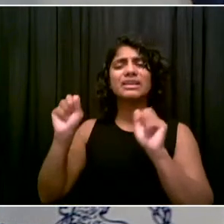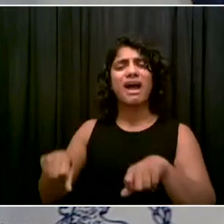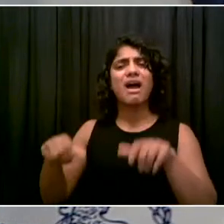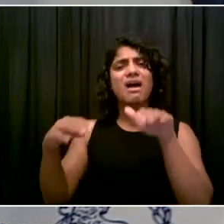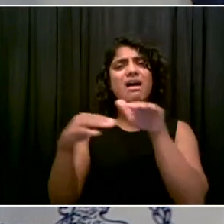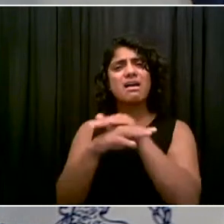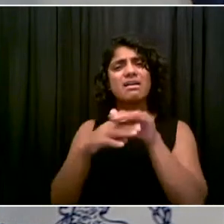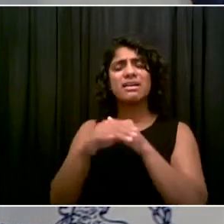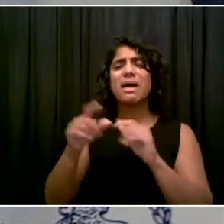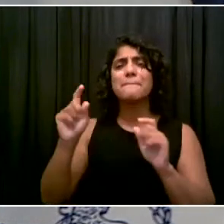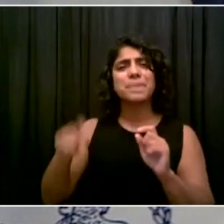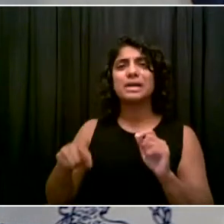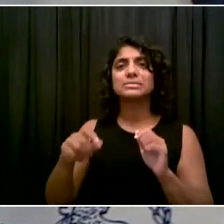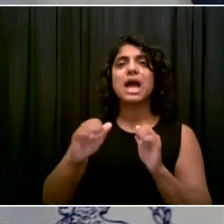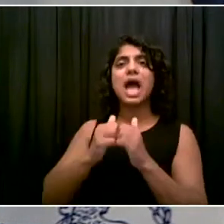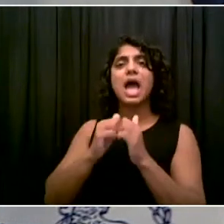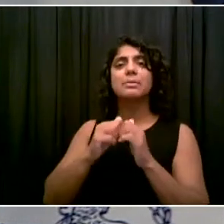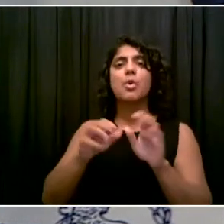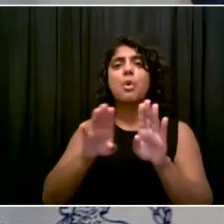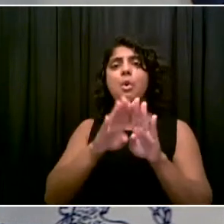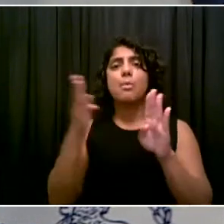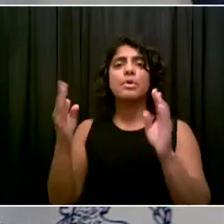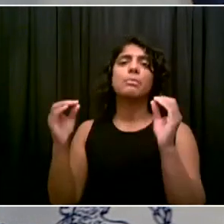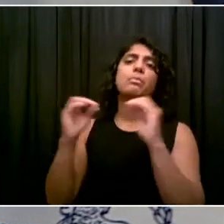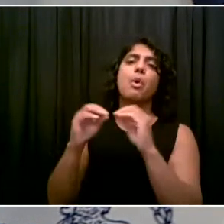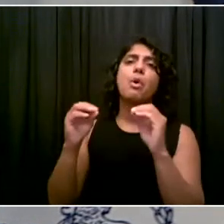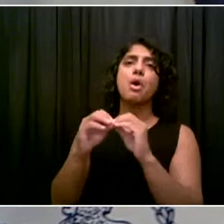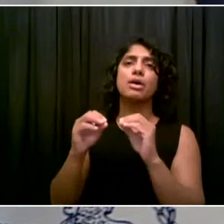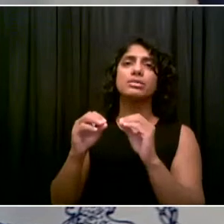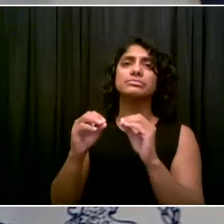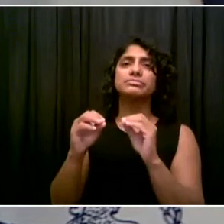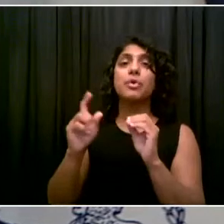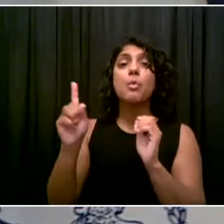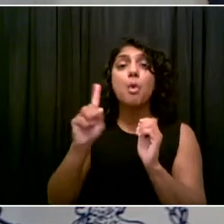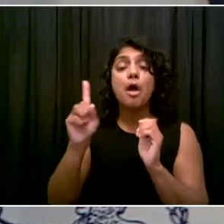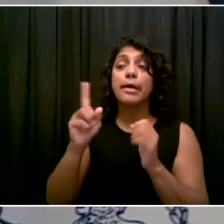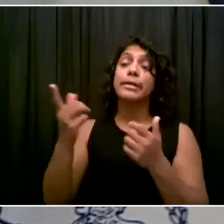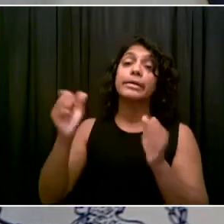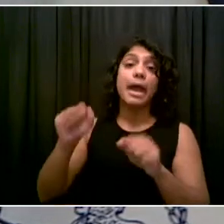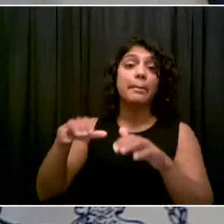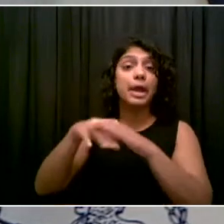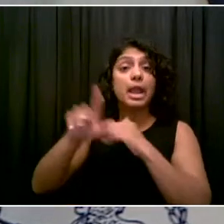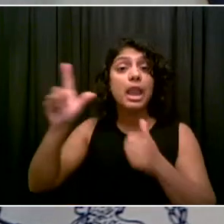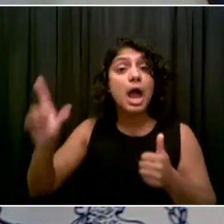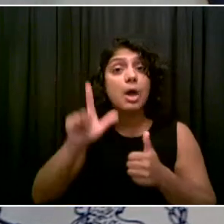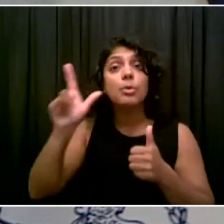WE WANT TO MAKE SURE THAT EVERYONE IS ACCOMMODATE. WE WILL HAVE MORE CENTERS COMING ONLINE AS